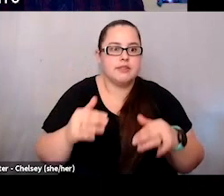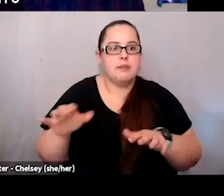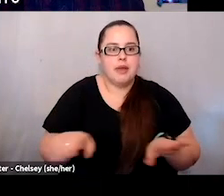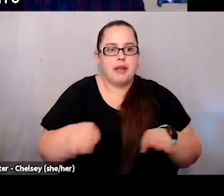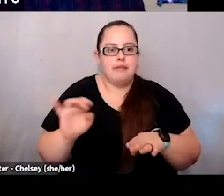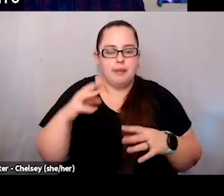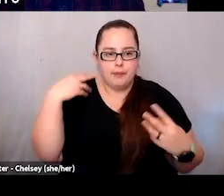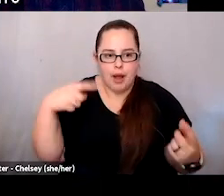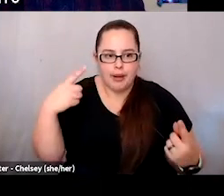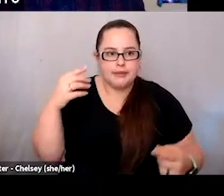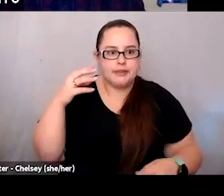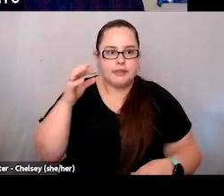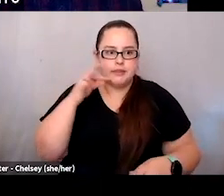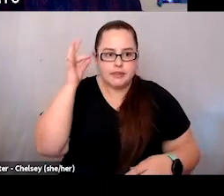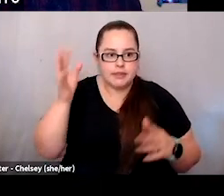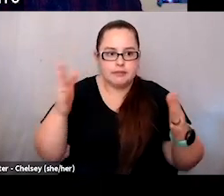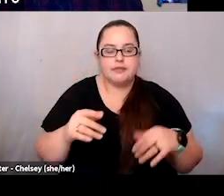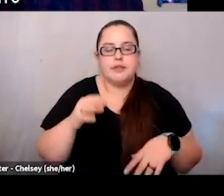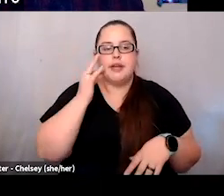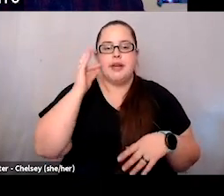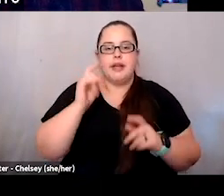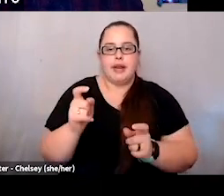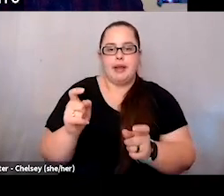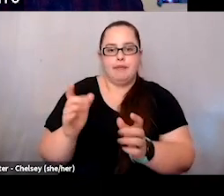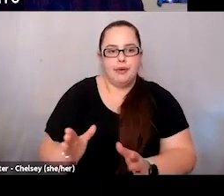common stereotypical expressions: sit like Indians, you act like a bunch of wild